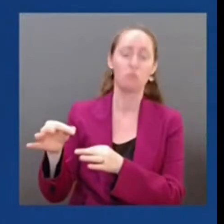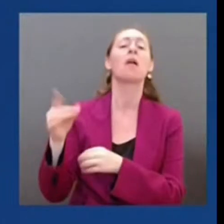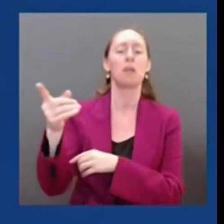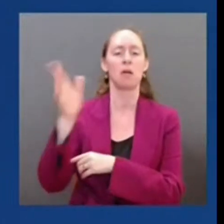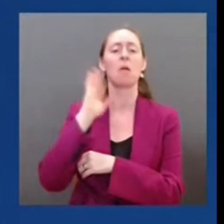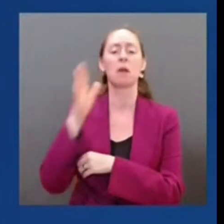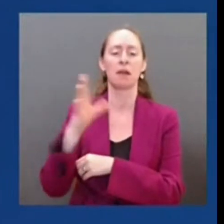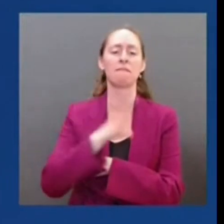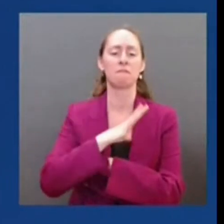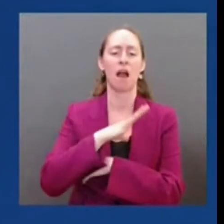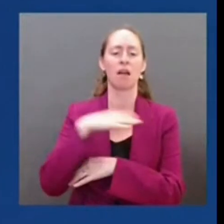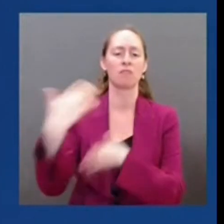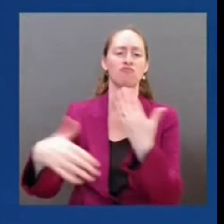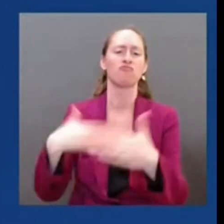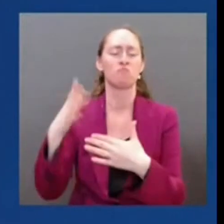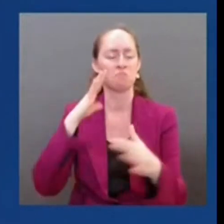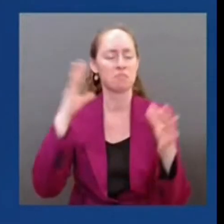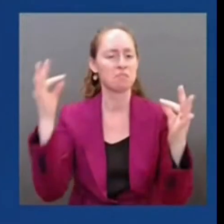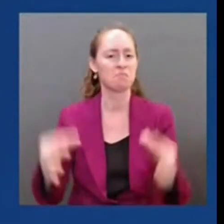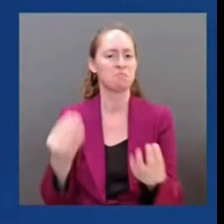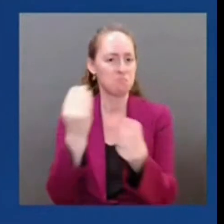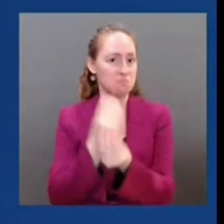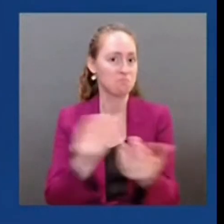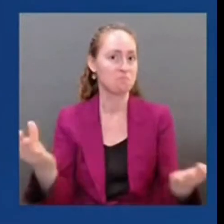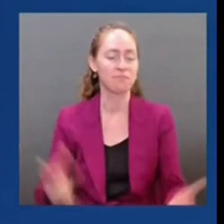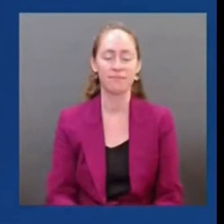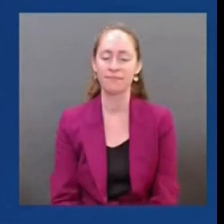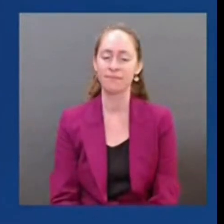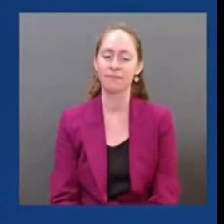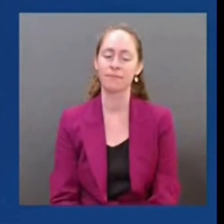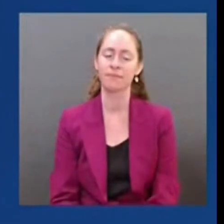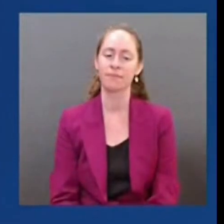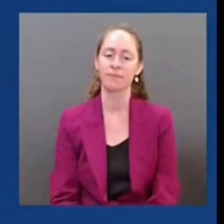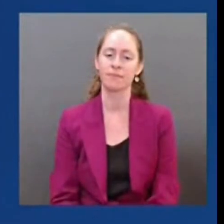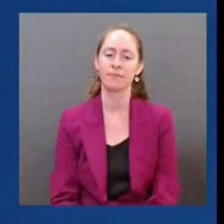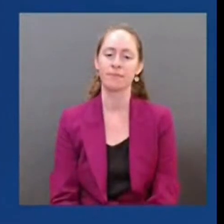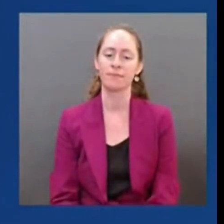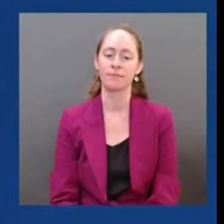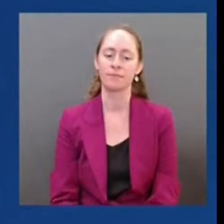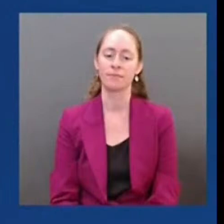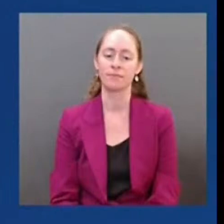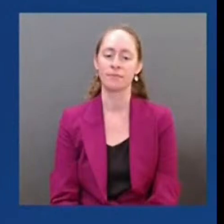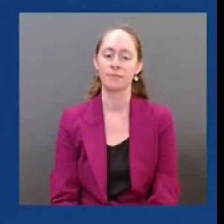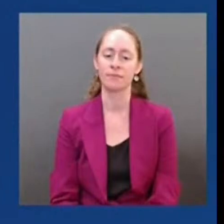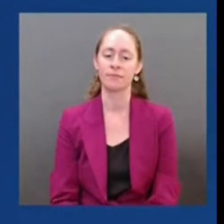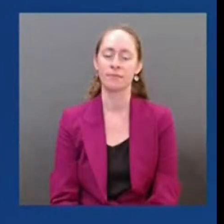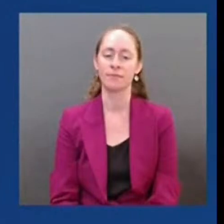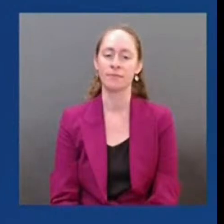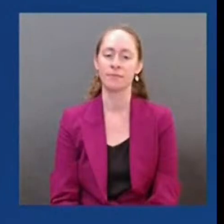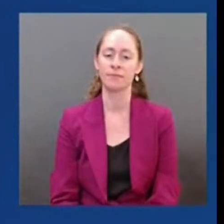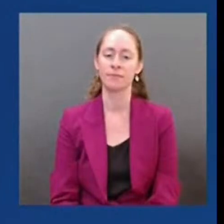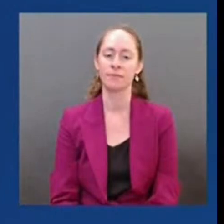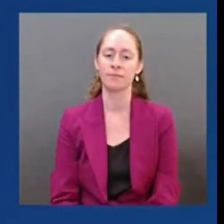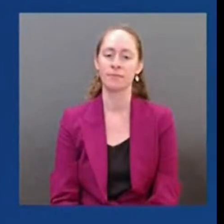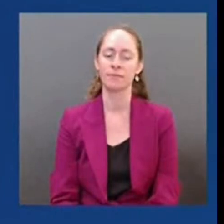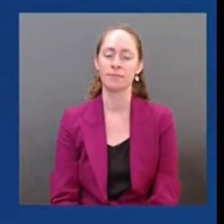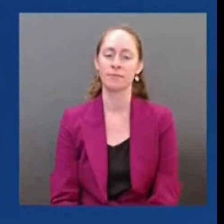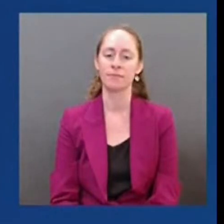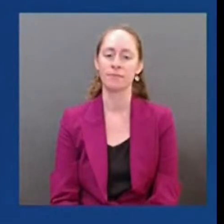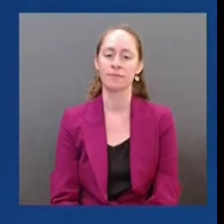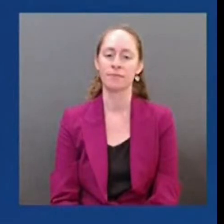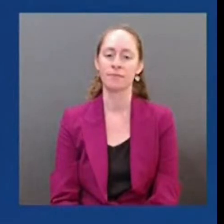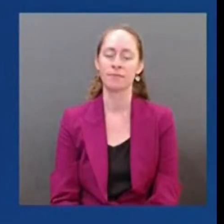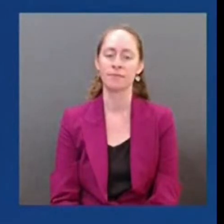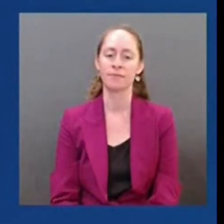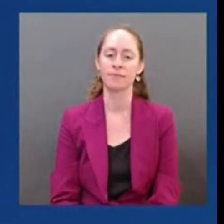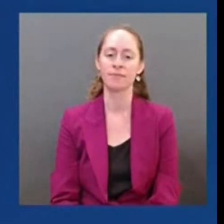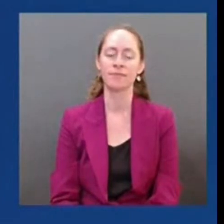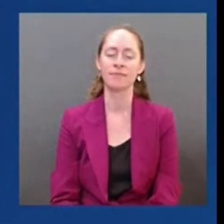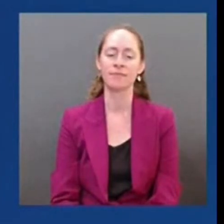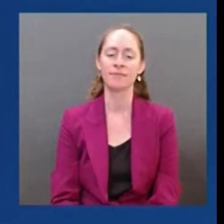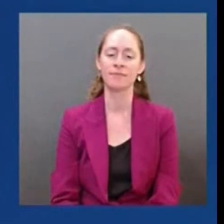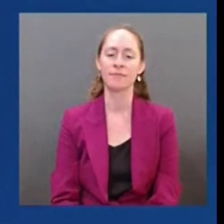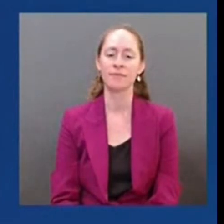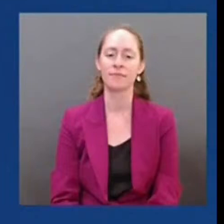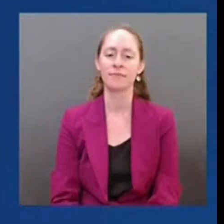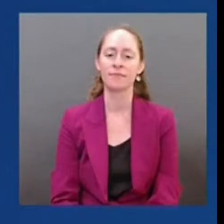SOON AS IT MEETSL STANDARDS